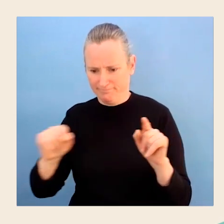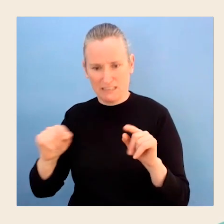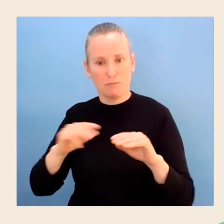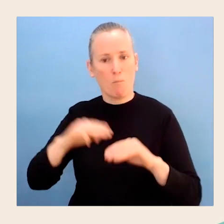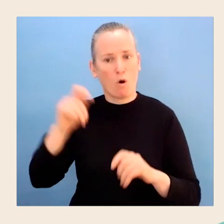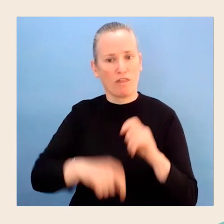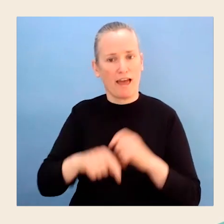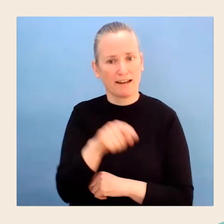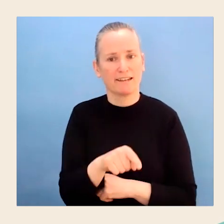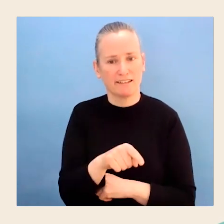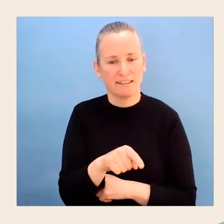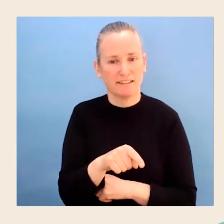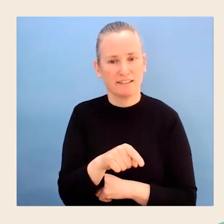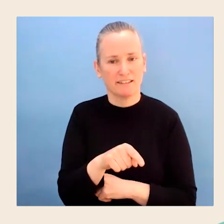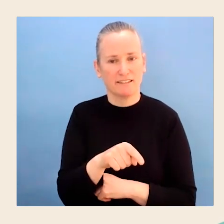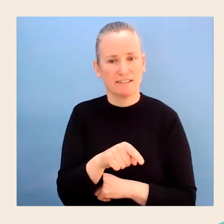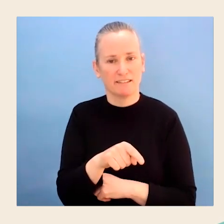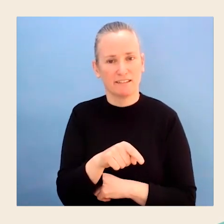We got to get away, go ahead.